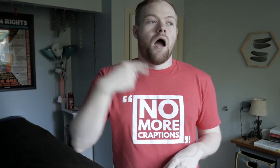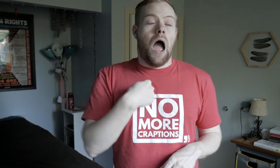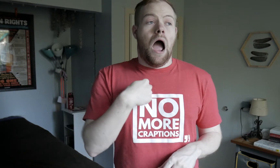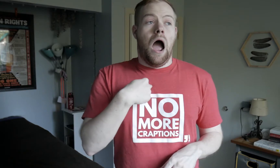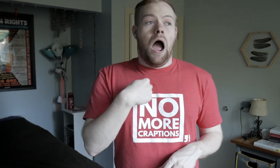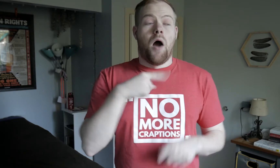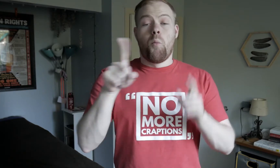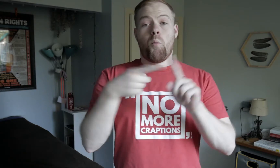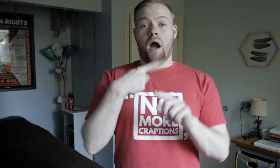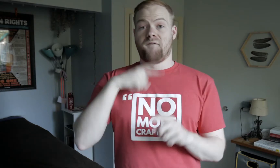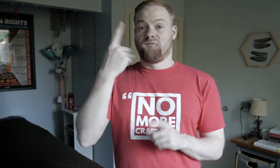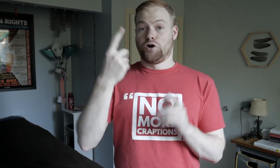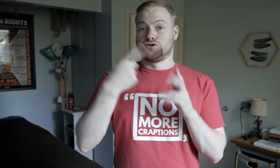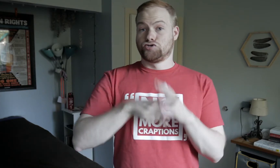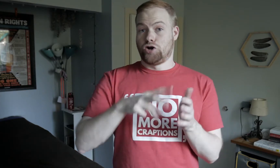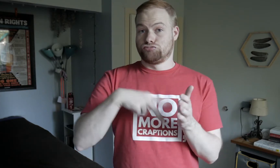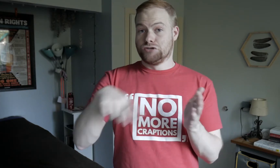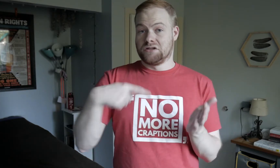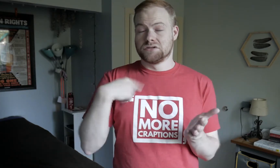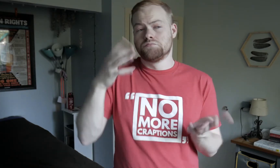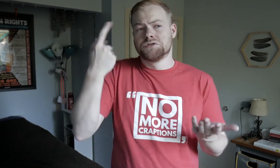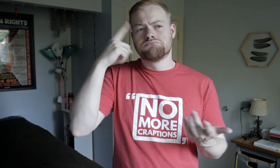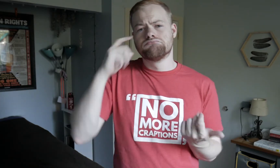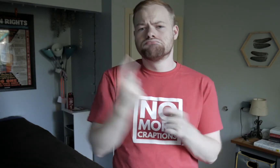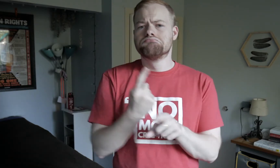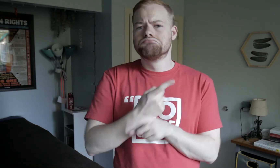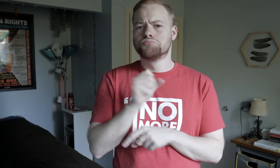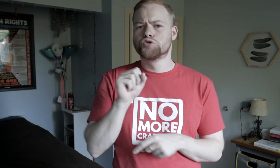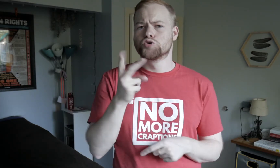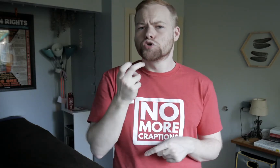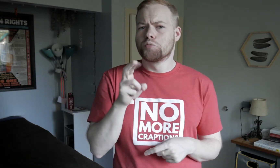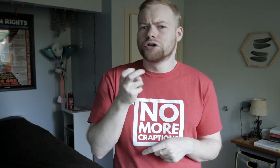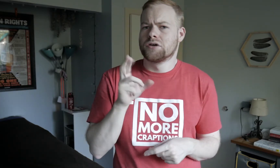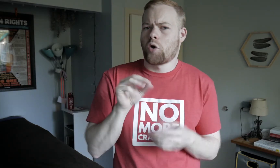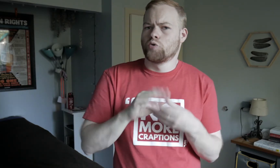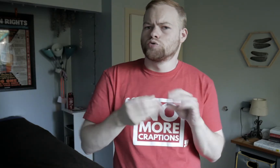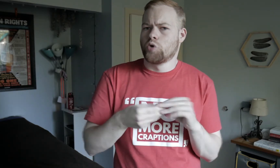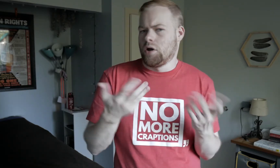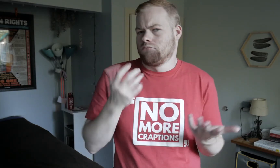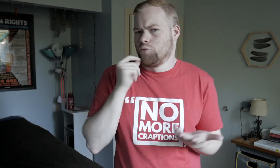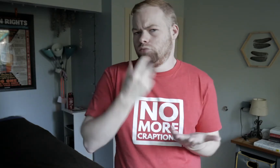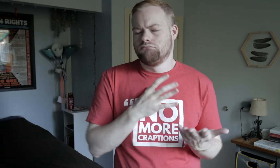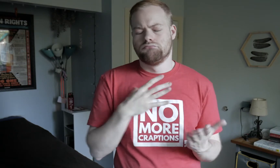I… When I first started reading this, I was thinking an usual superhero story, cool, fine.